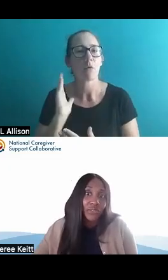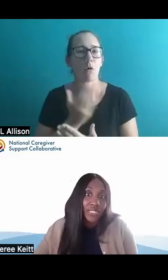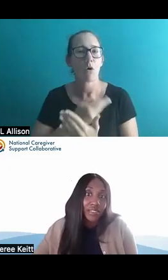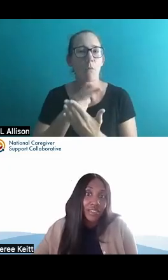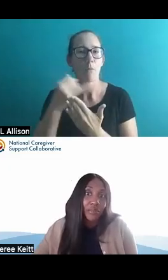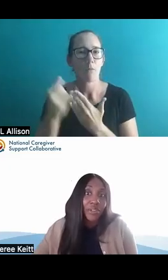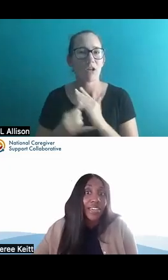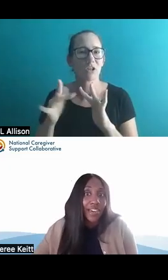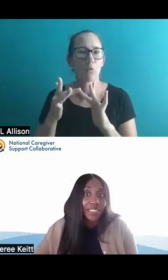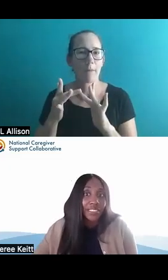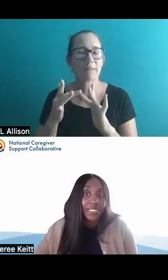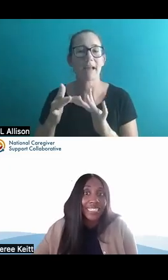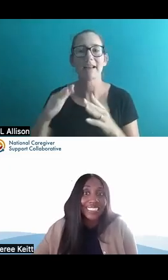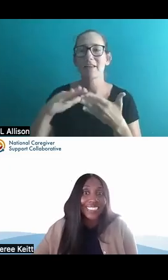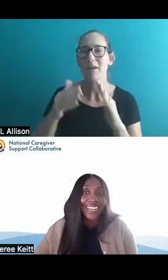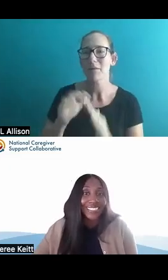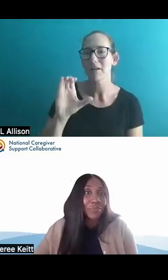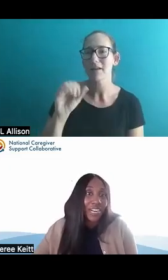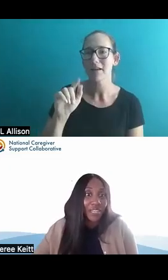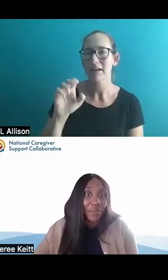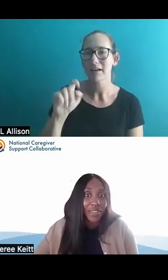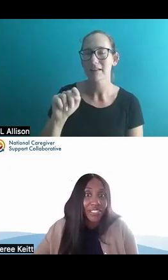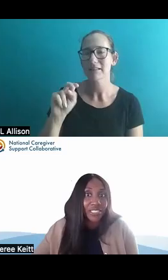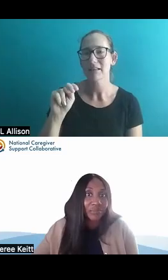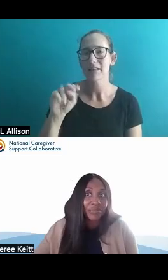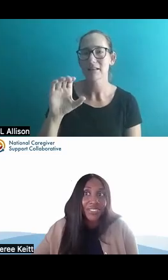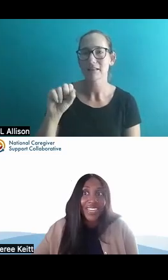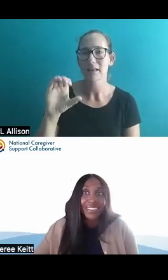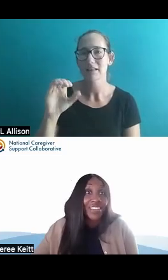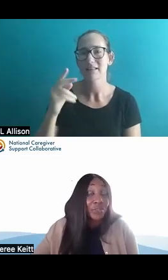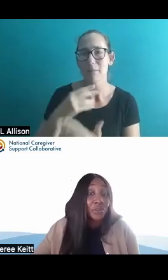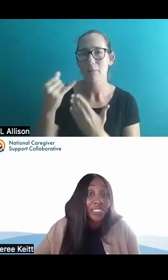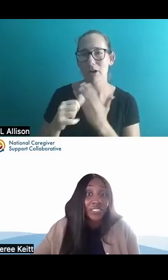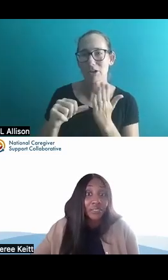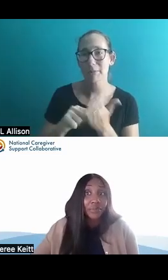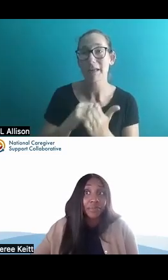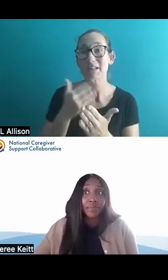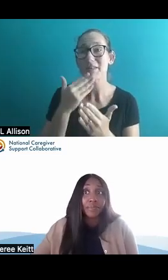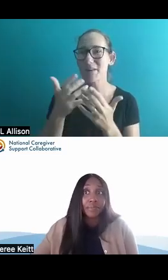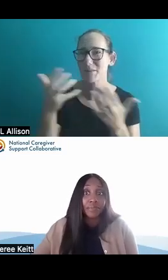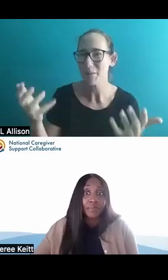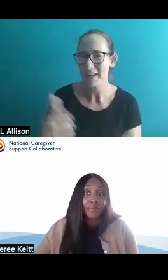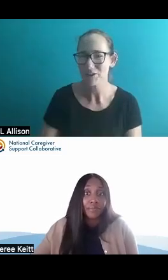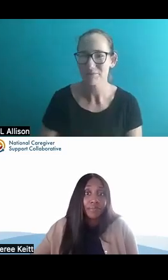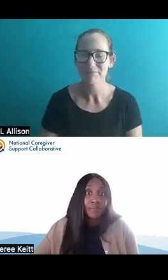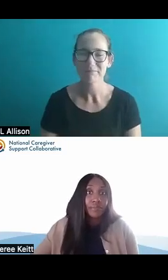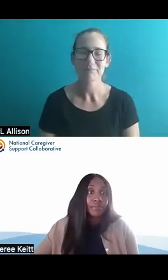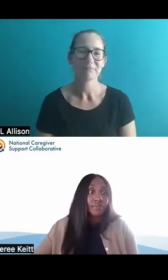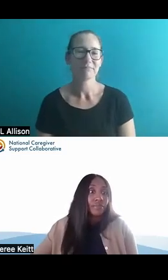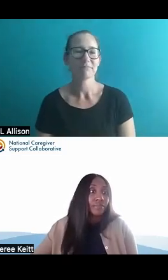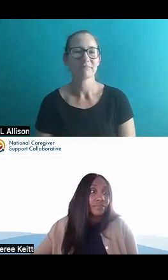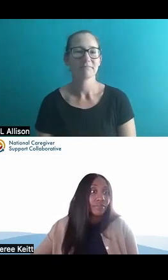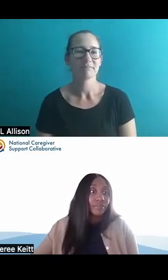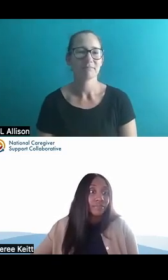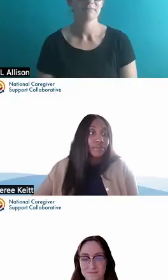can visit the Community Catalyst NCSC project page. Thank you so much. Thank you so much,